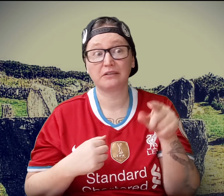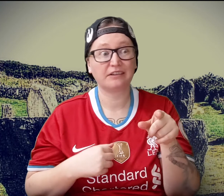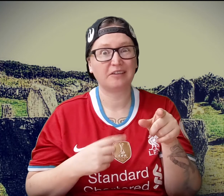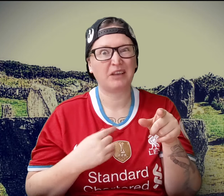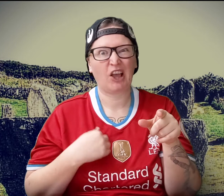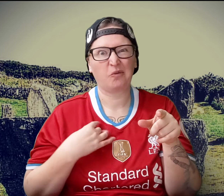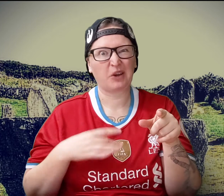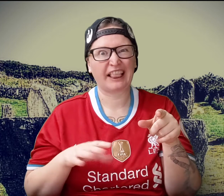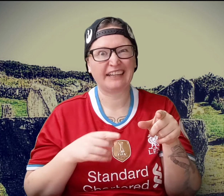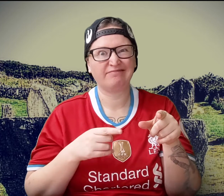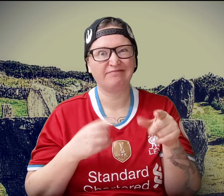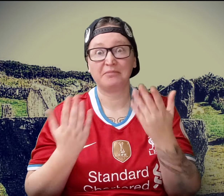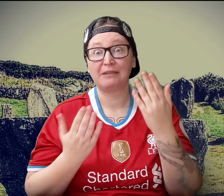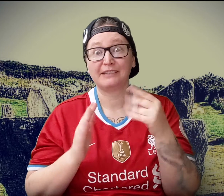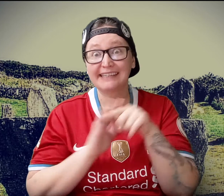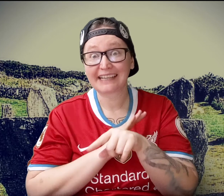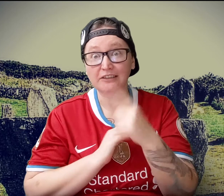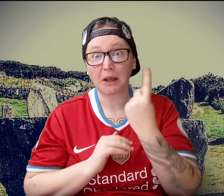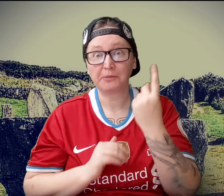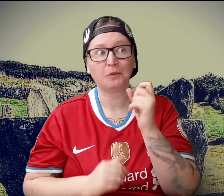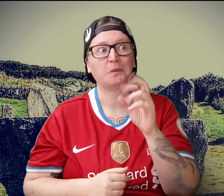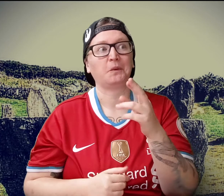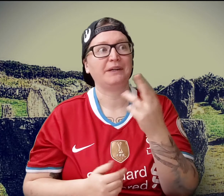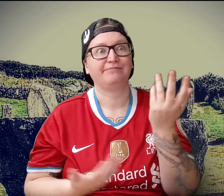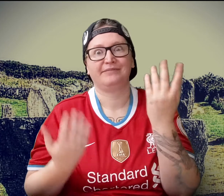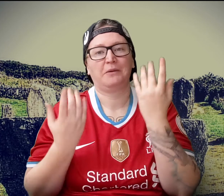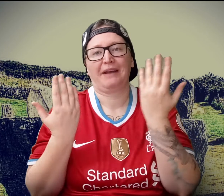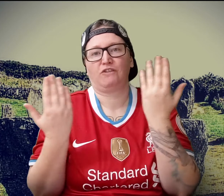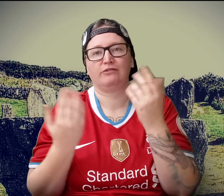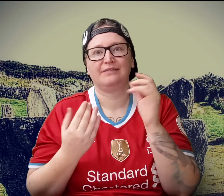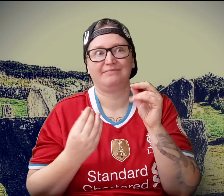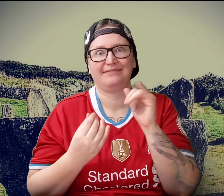a prompt says oh you need this skill well I don't like this you know you might have to kill someone